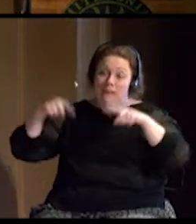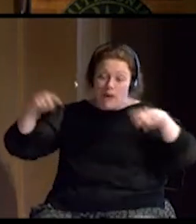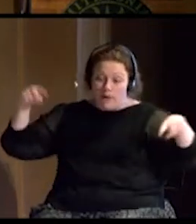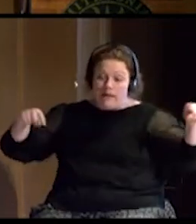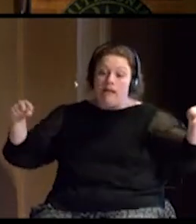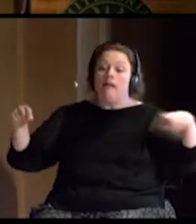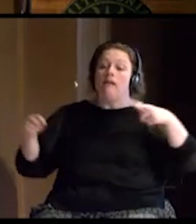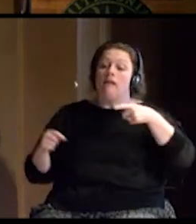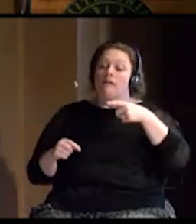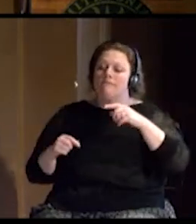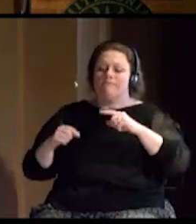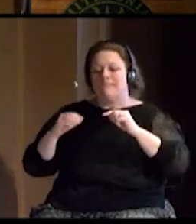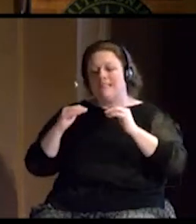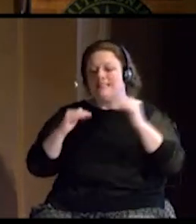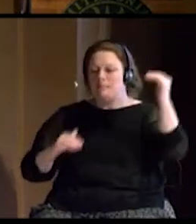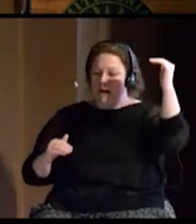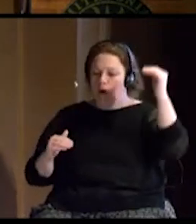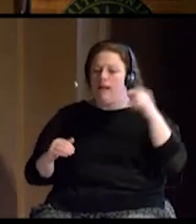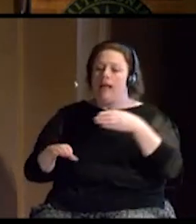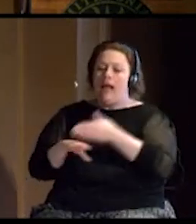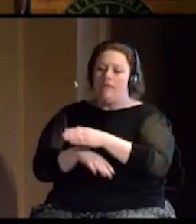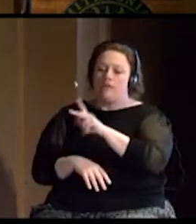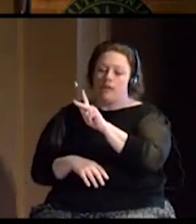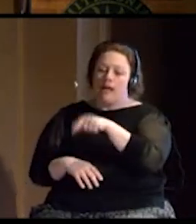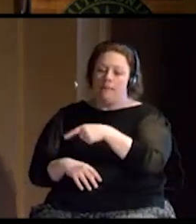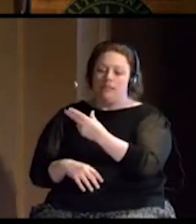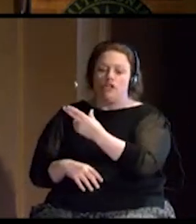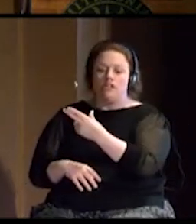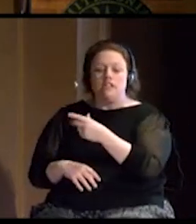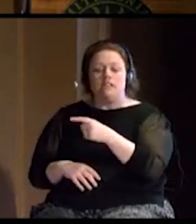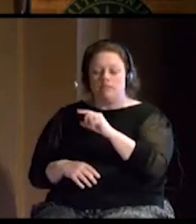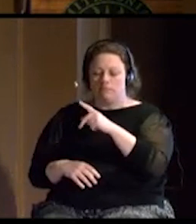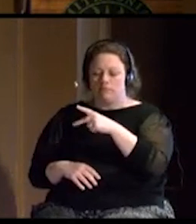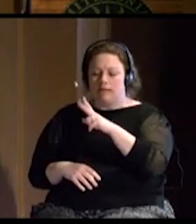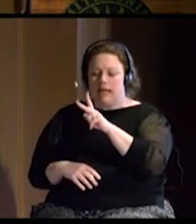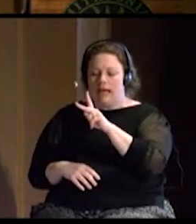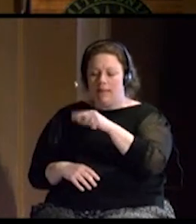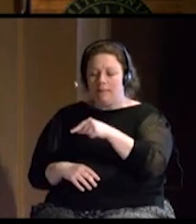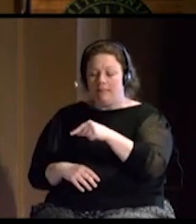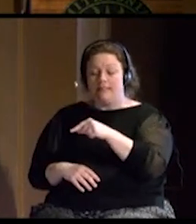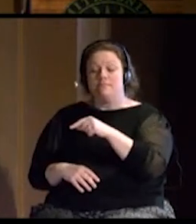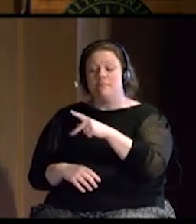So the plot here is a bit different than the previous two. Rather than looking at rates,